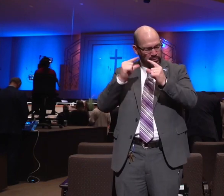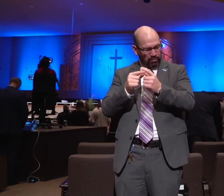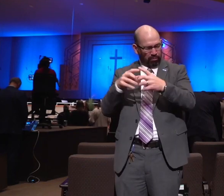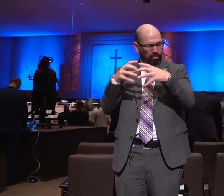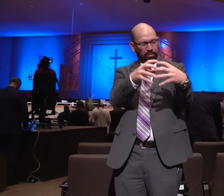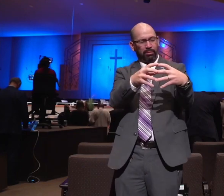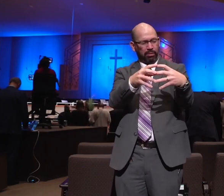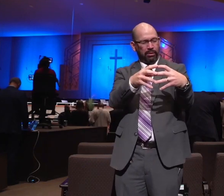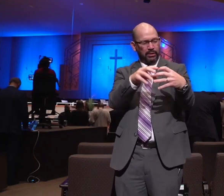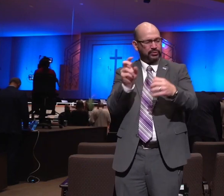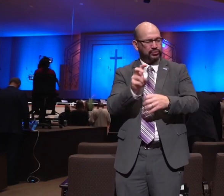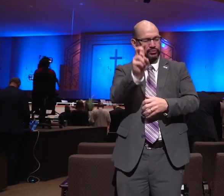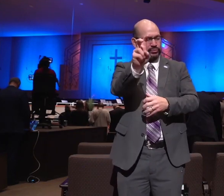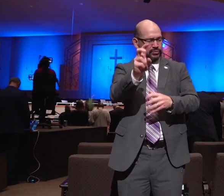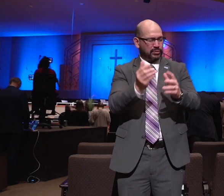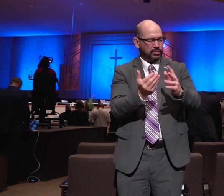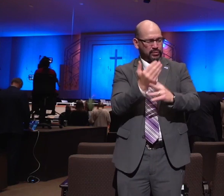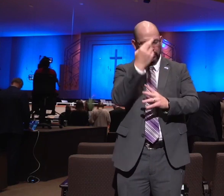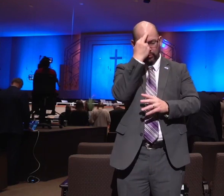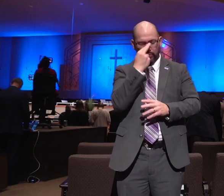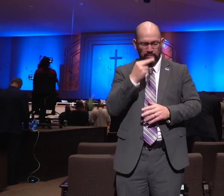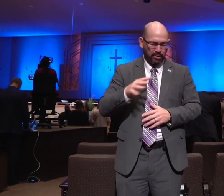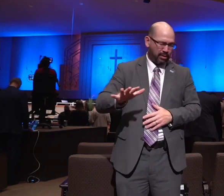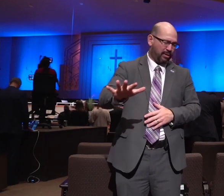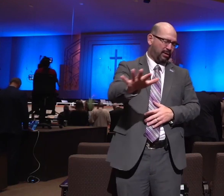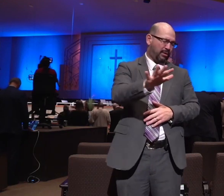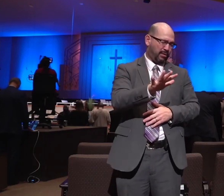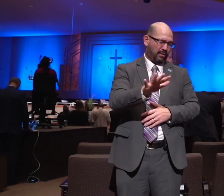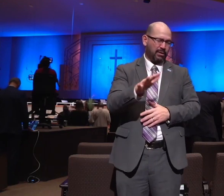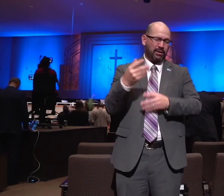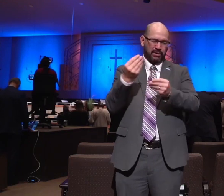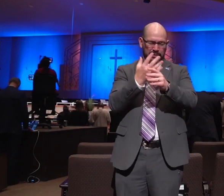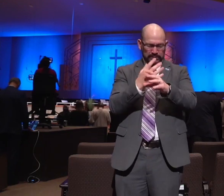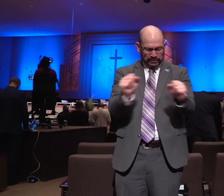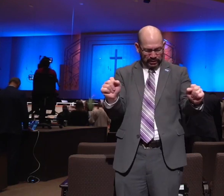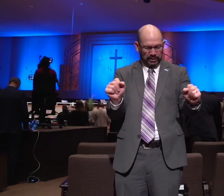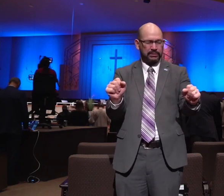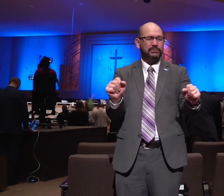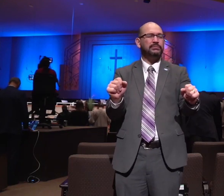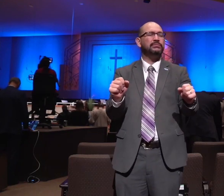that are on that important tour